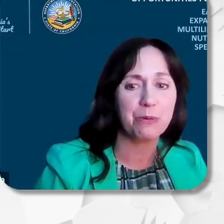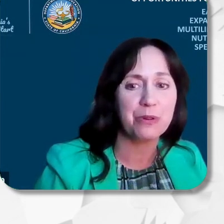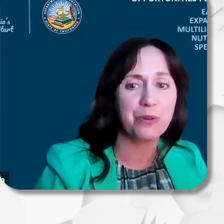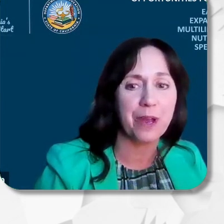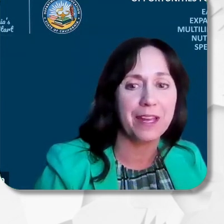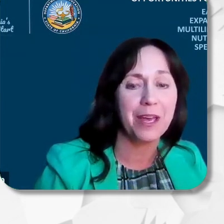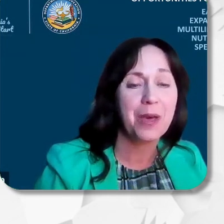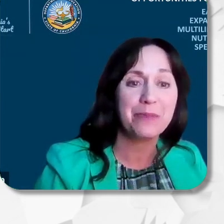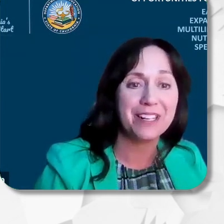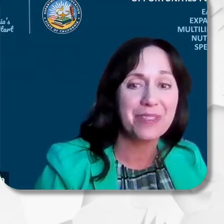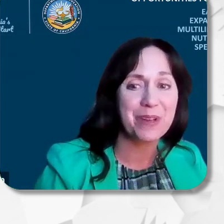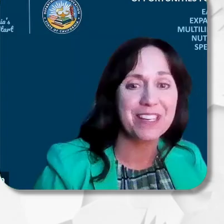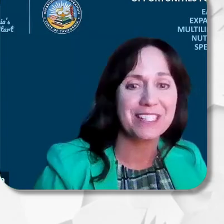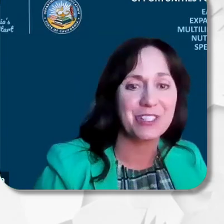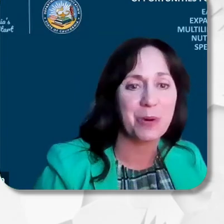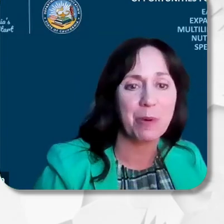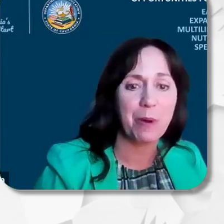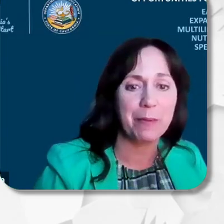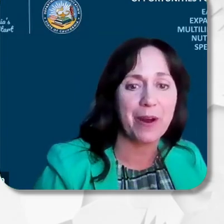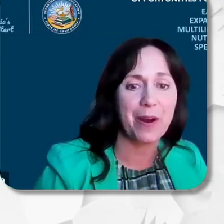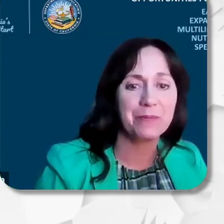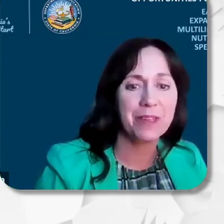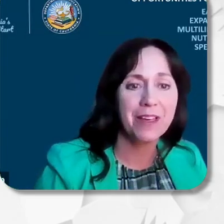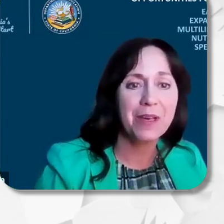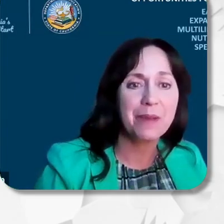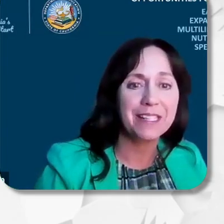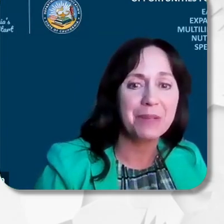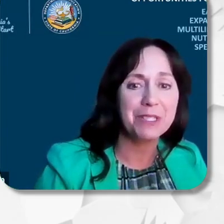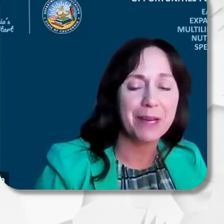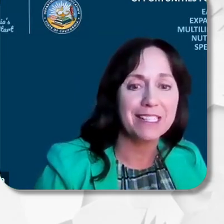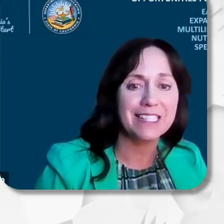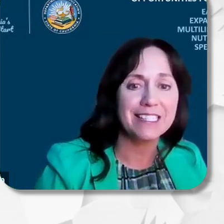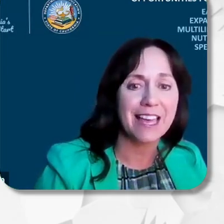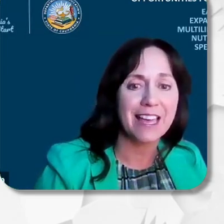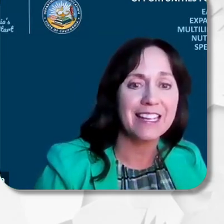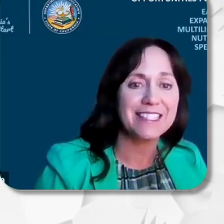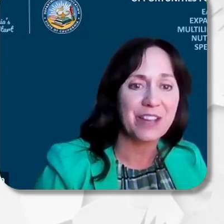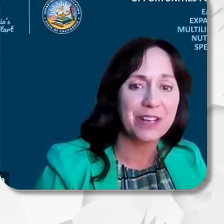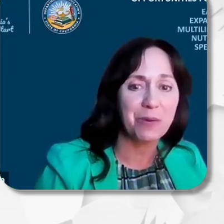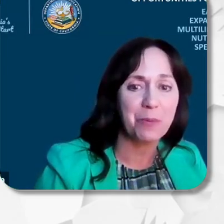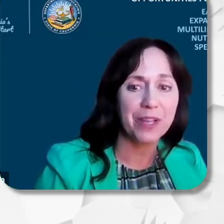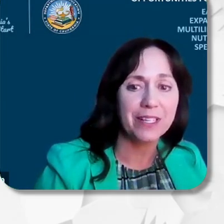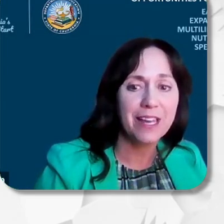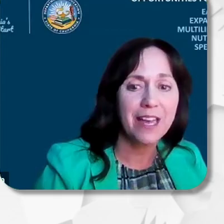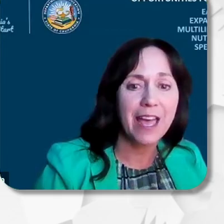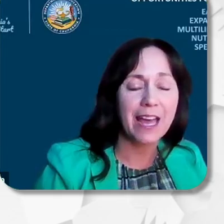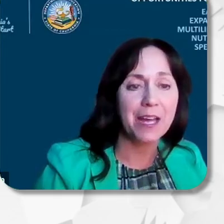third grade P to 3 continuum webinar. My name as Valentina said is Sarah Neville-Morgan and